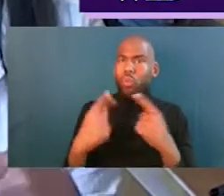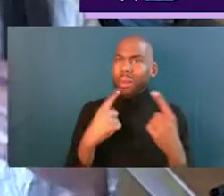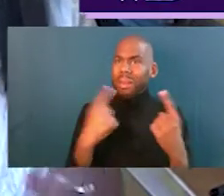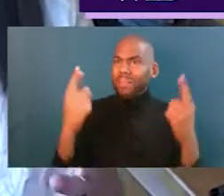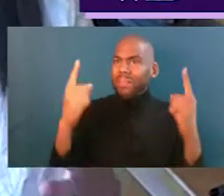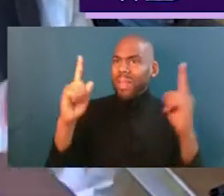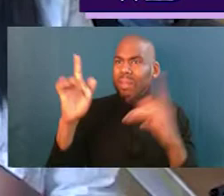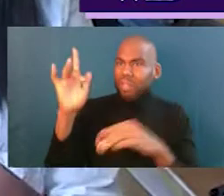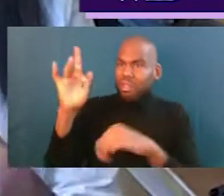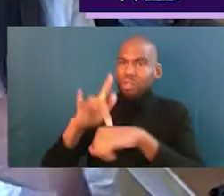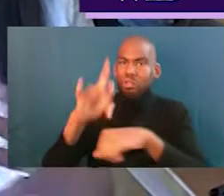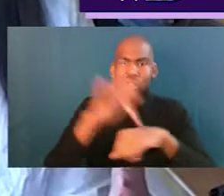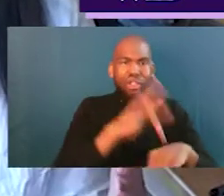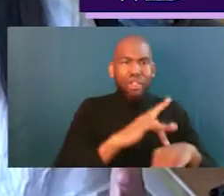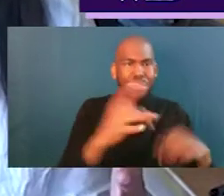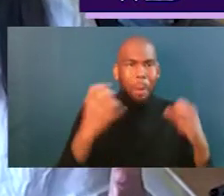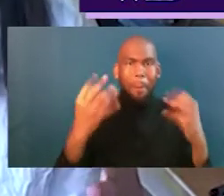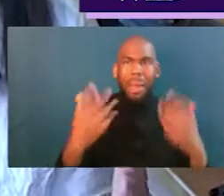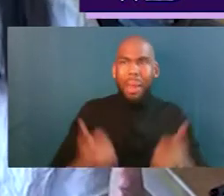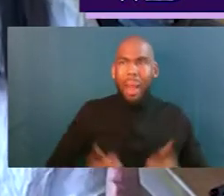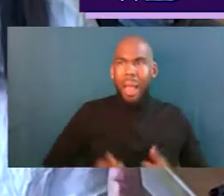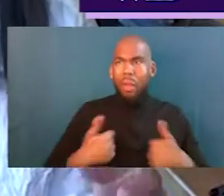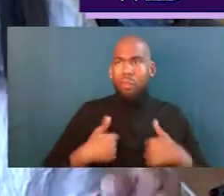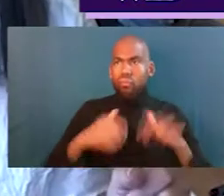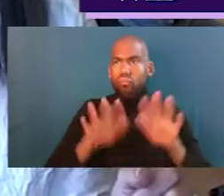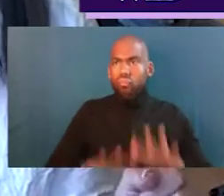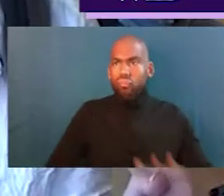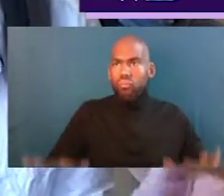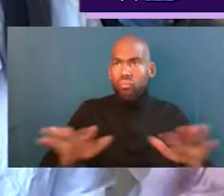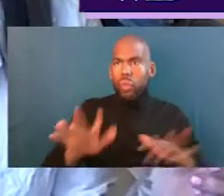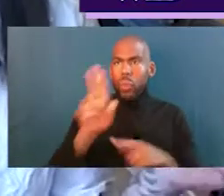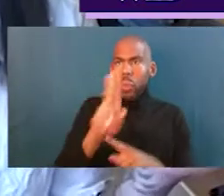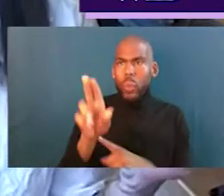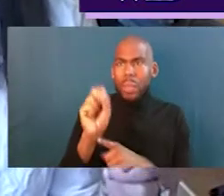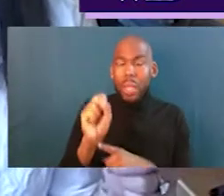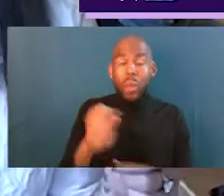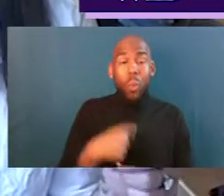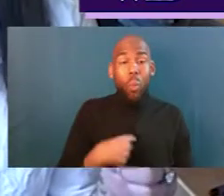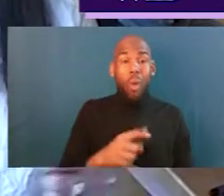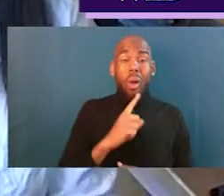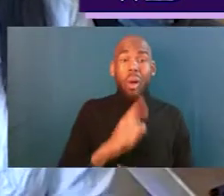effectively touch many, many lives across the United States. We are committed to financially